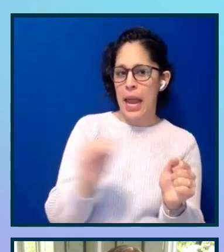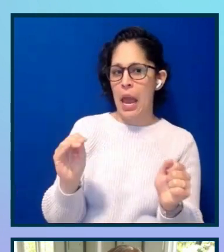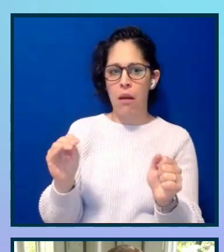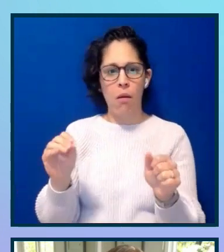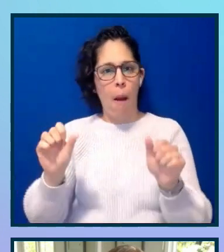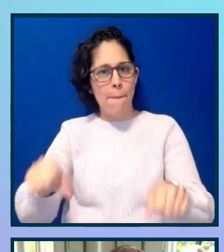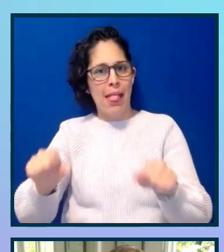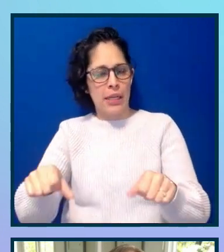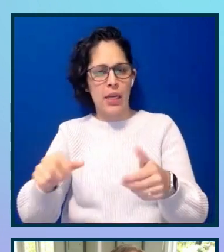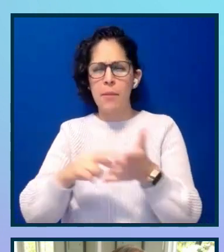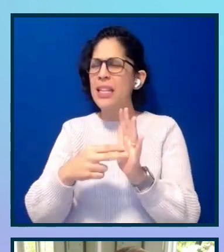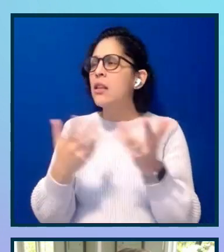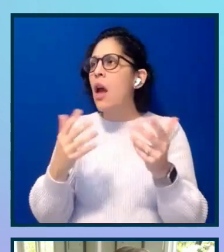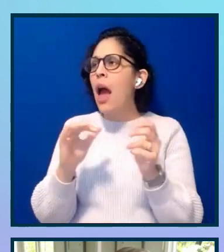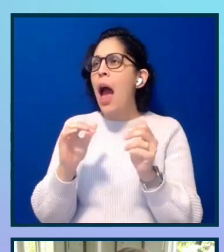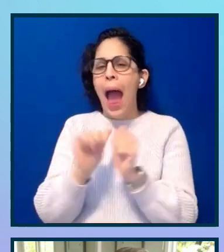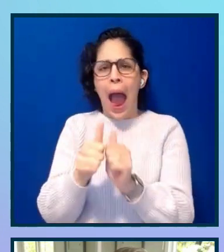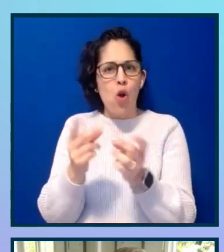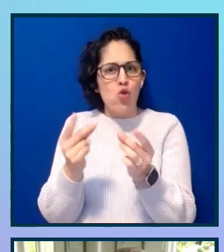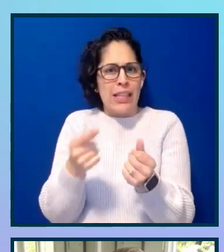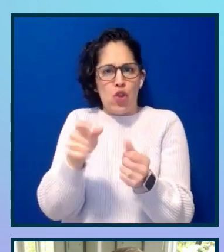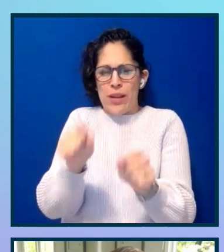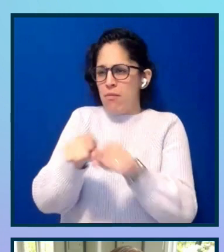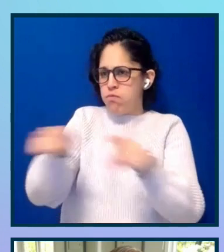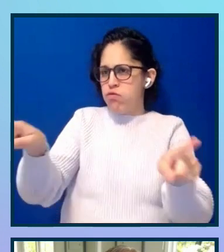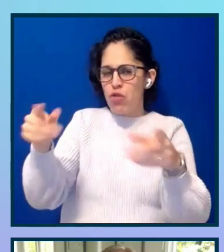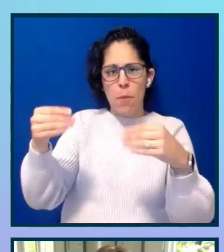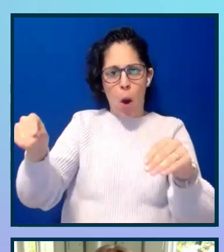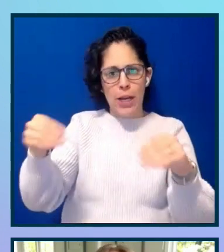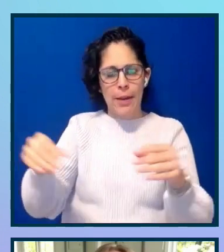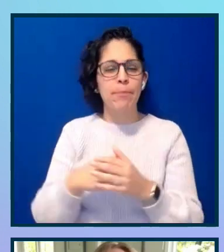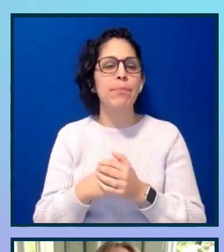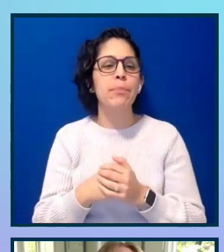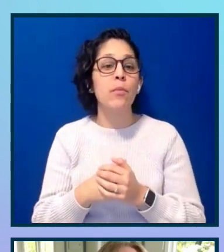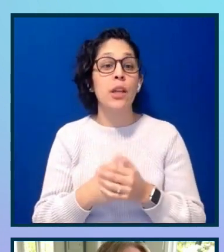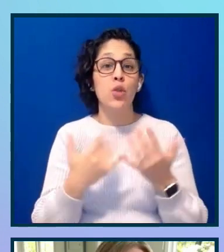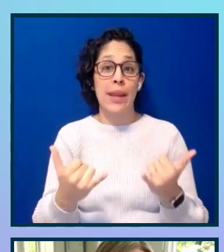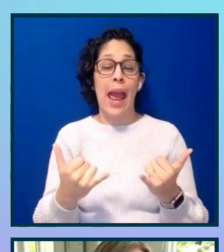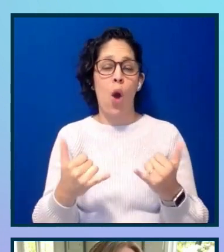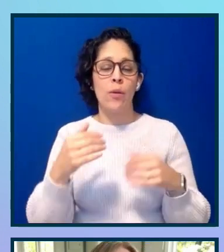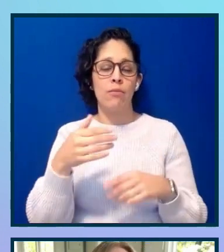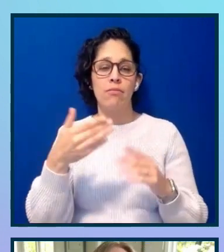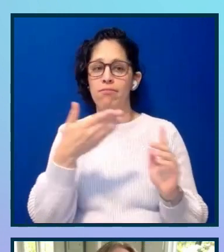like, how quickly can you get to market? So I am now pulling up a slide that shows a timeline,